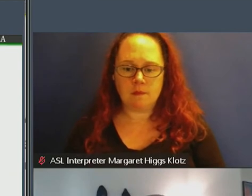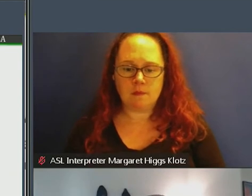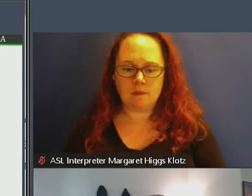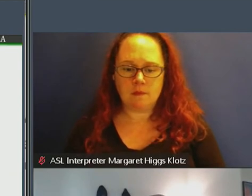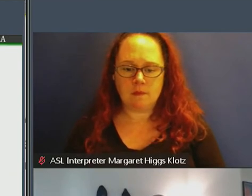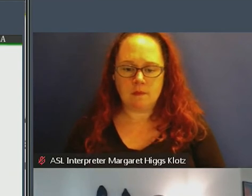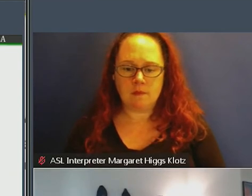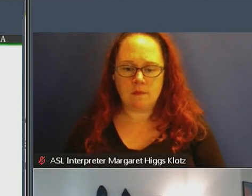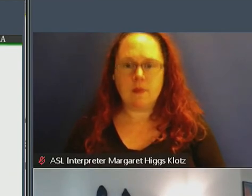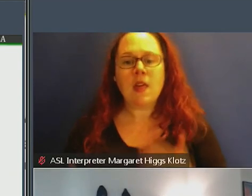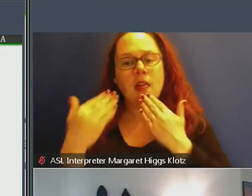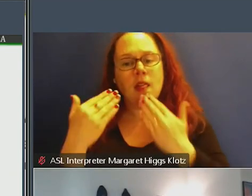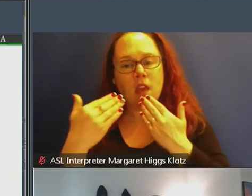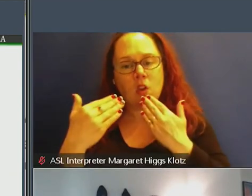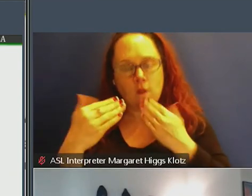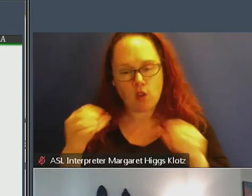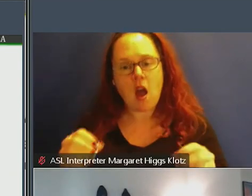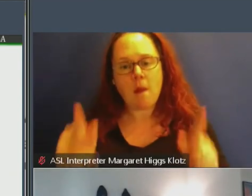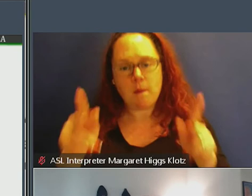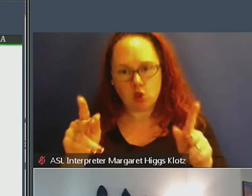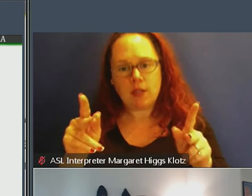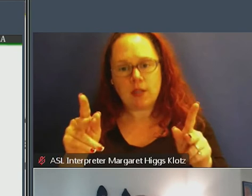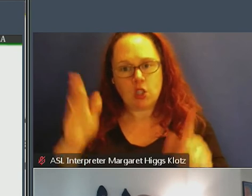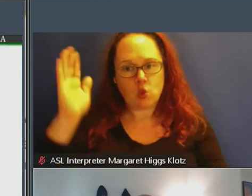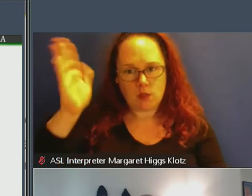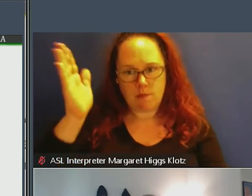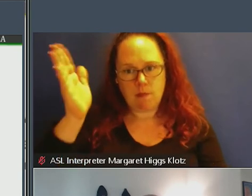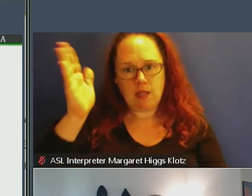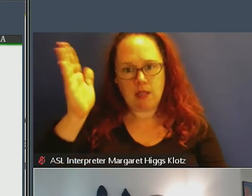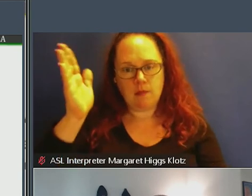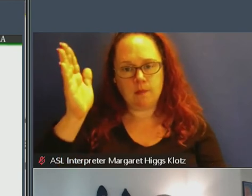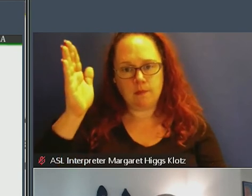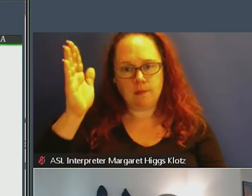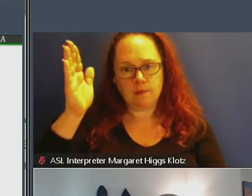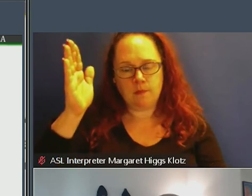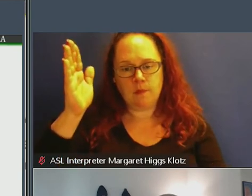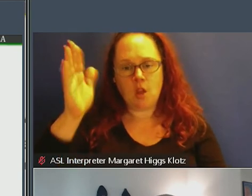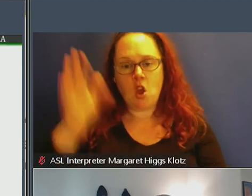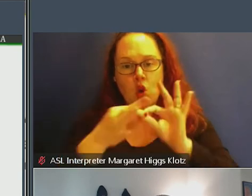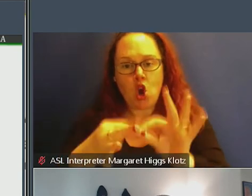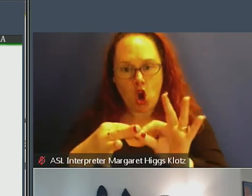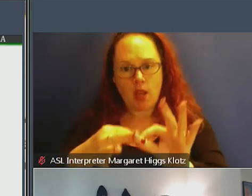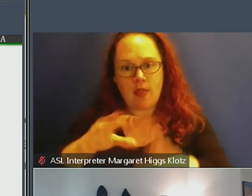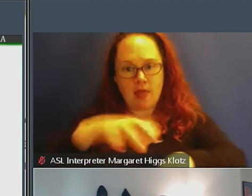Thank you. And thank you for the opportunity to, to speak regarding the expansion of the men's shelter.